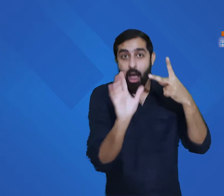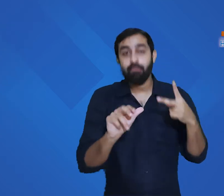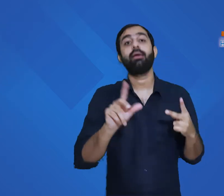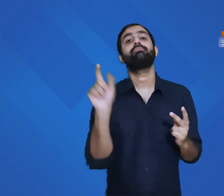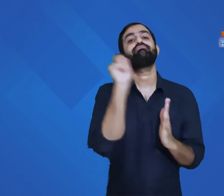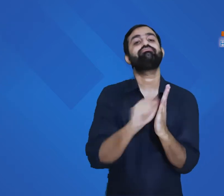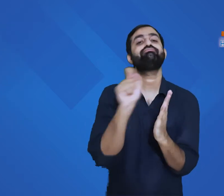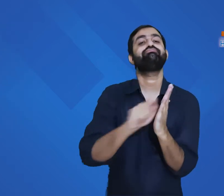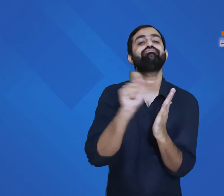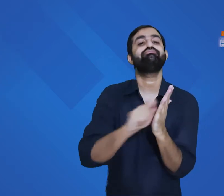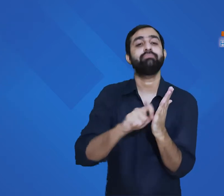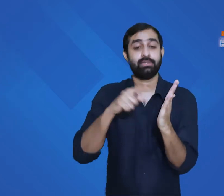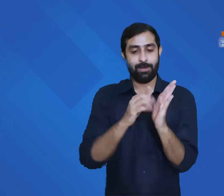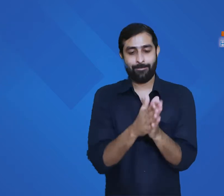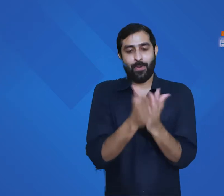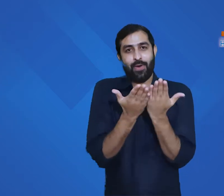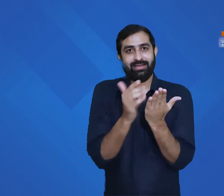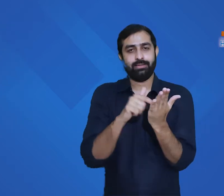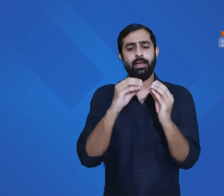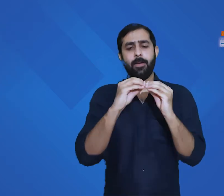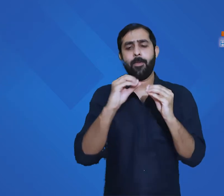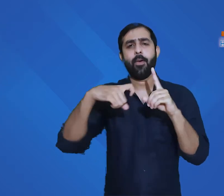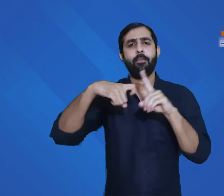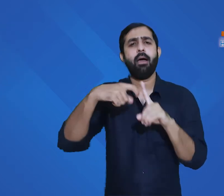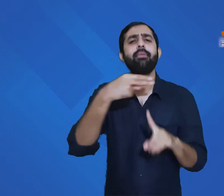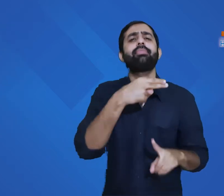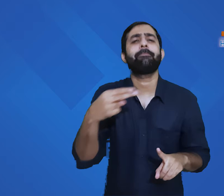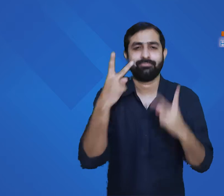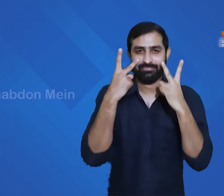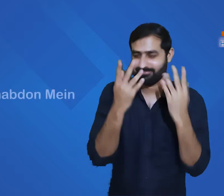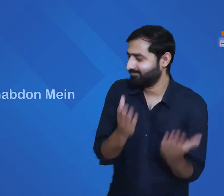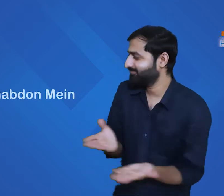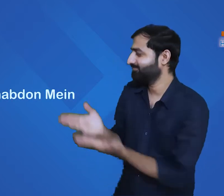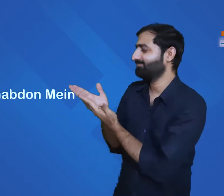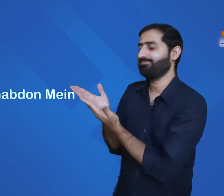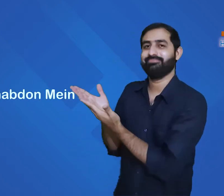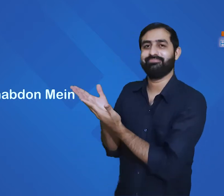The compilation of a series of essays was put together in the book 'Doosre shabdo main'.